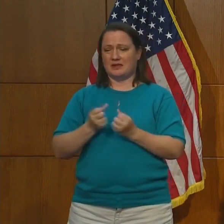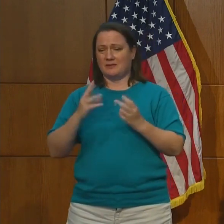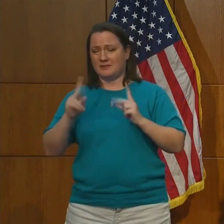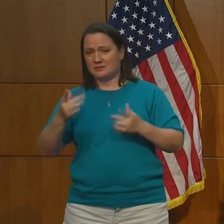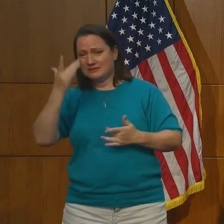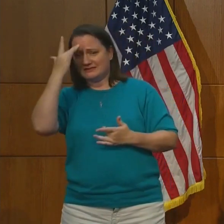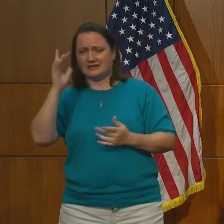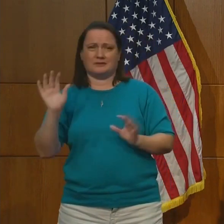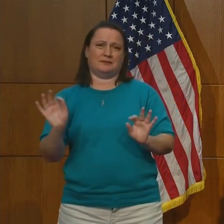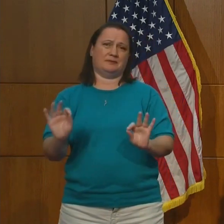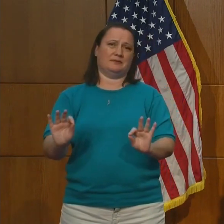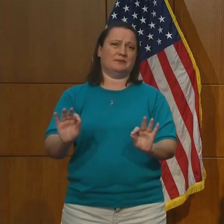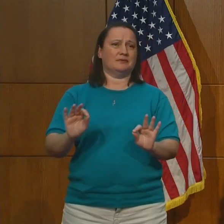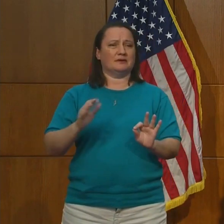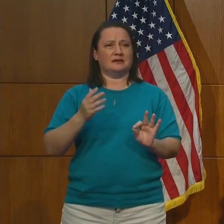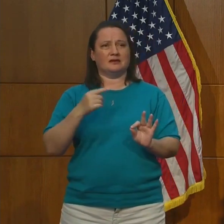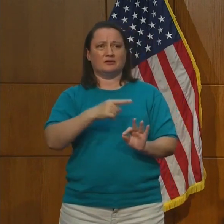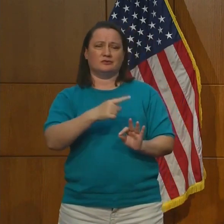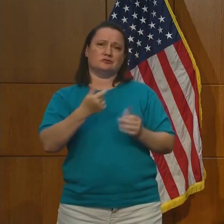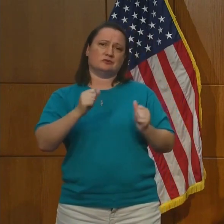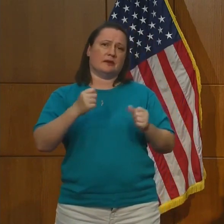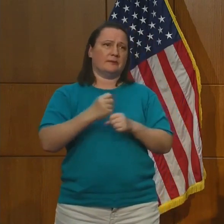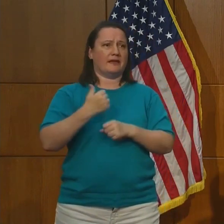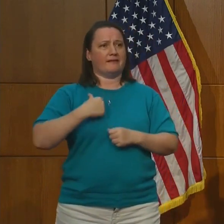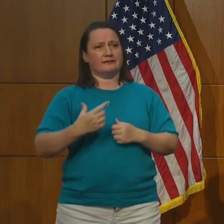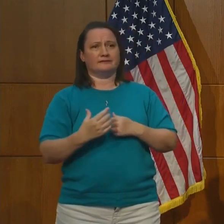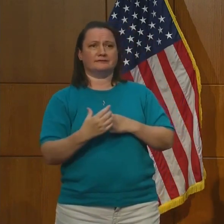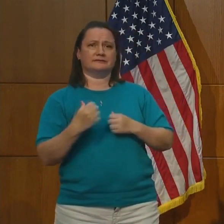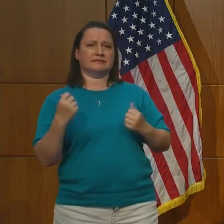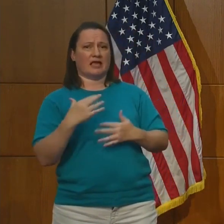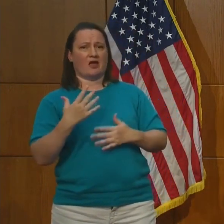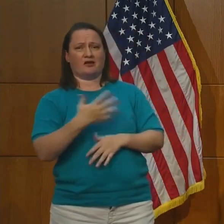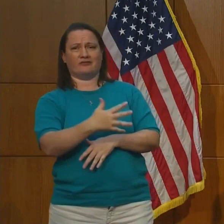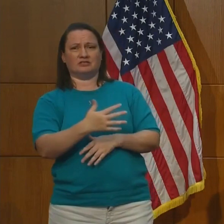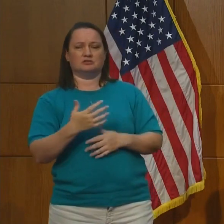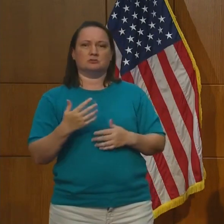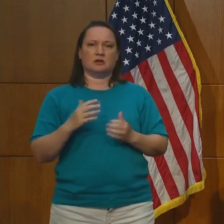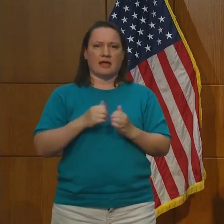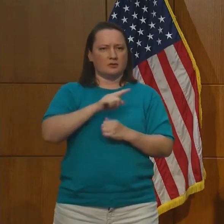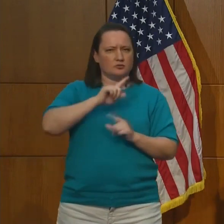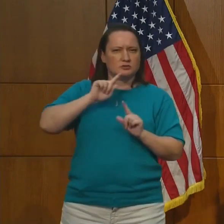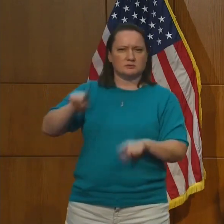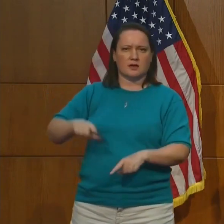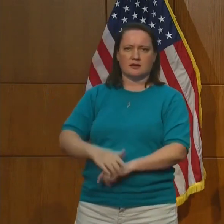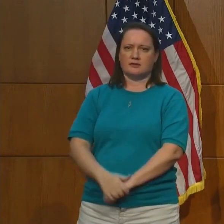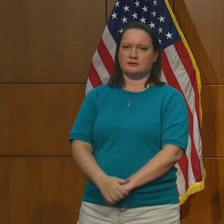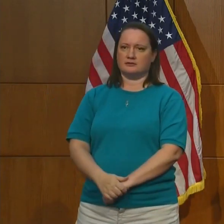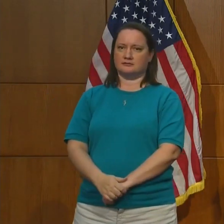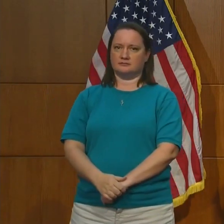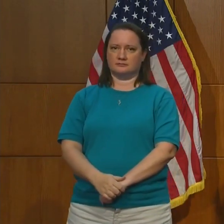CASE DEVELOP HIM WE COMPARED TO YOU EIGHT POINT FIVE MILLION PEOPLE LIVING IN VIRGINIA AND